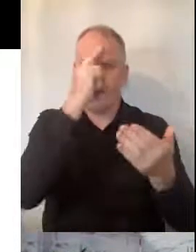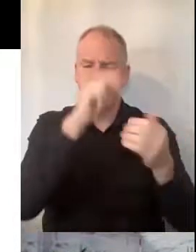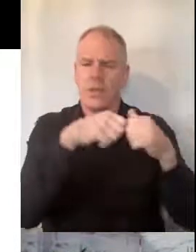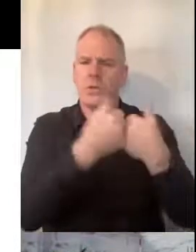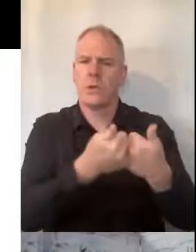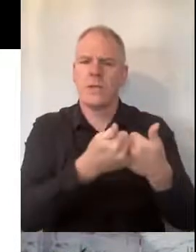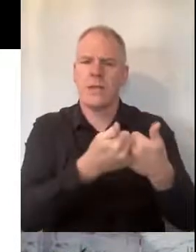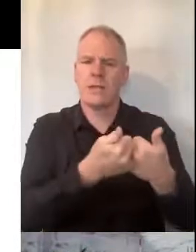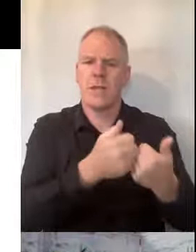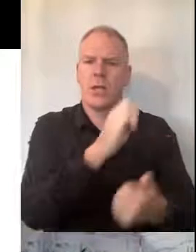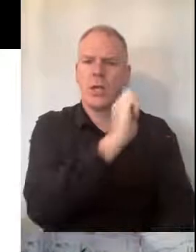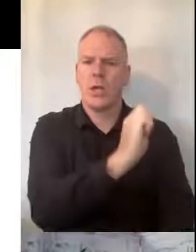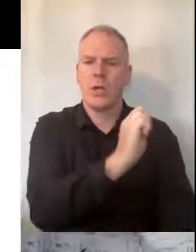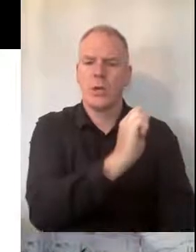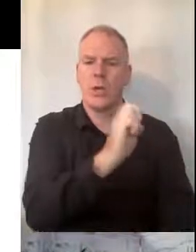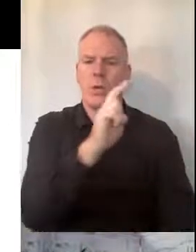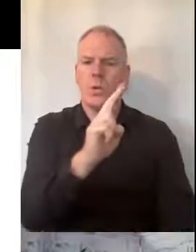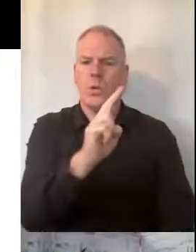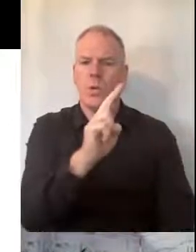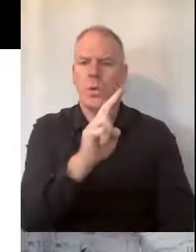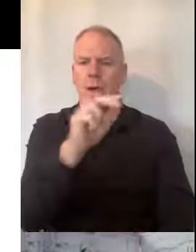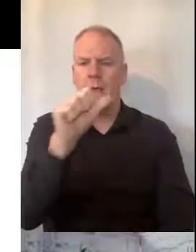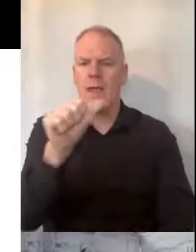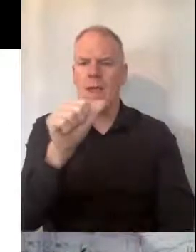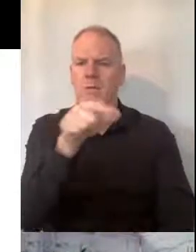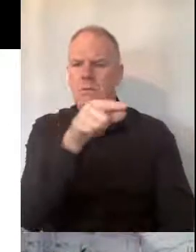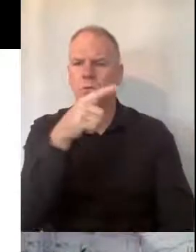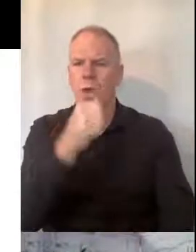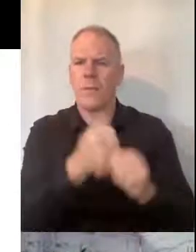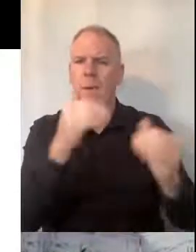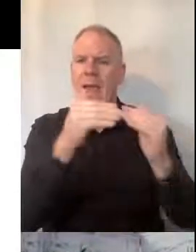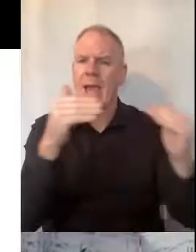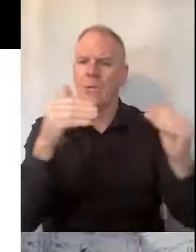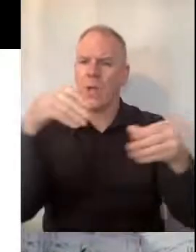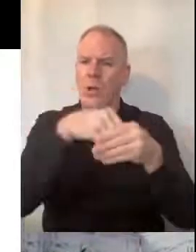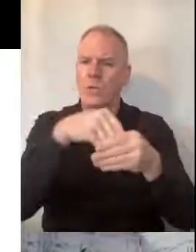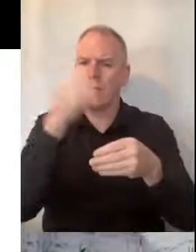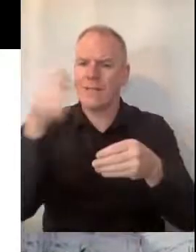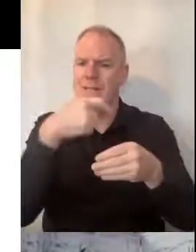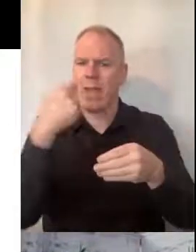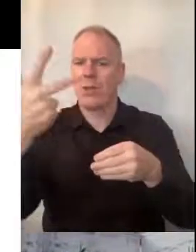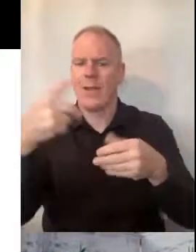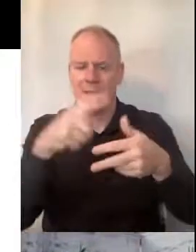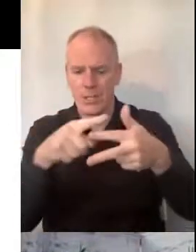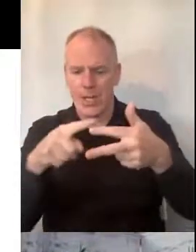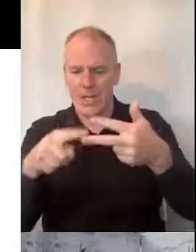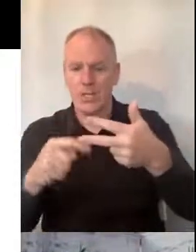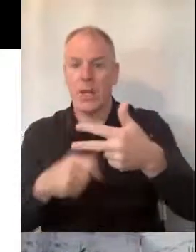When addressing equity and inclusion, they stage three challenges. The first challenge at there is the lack